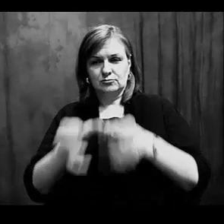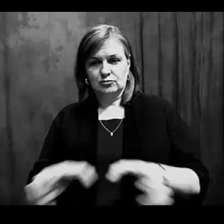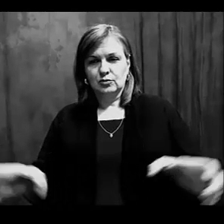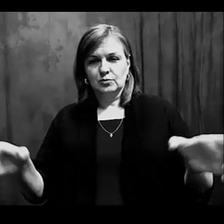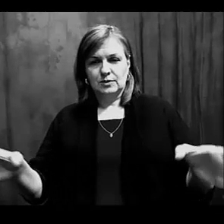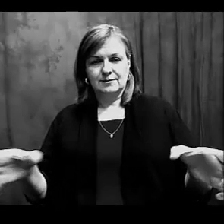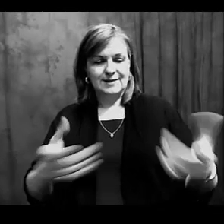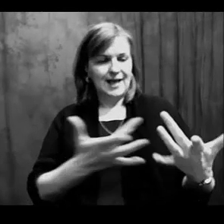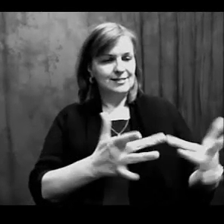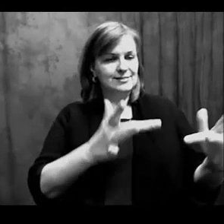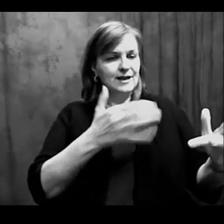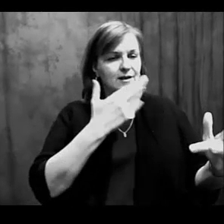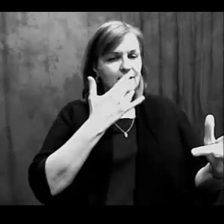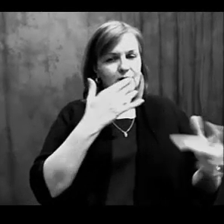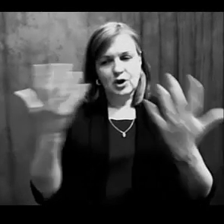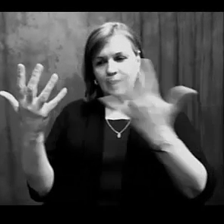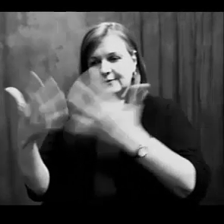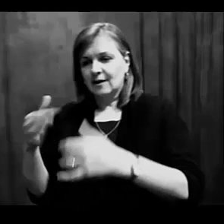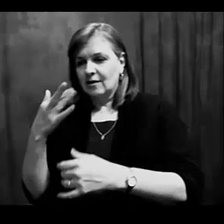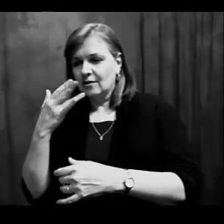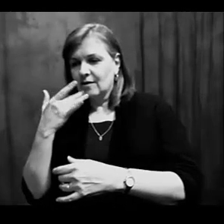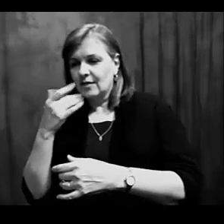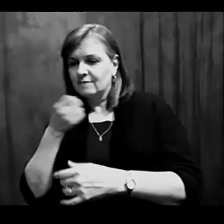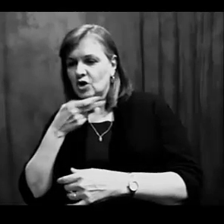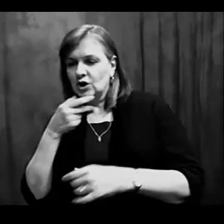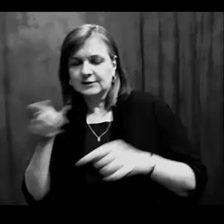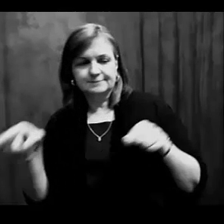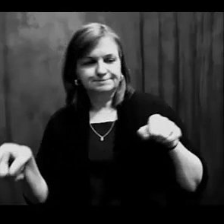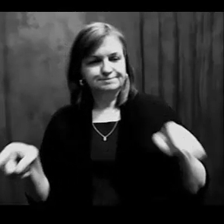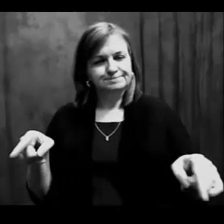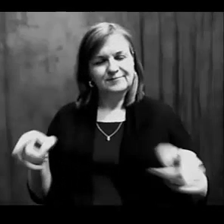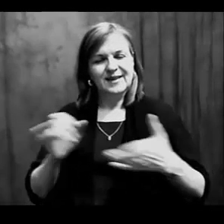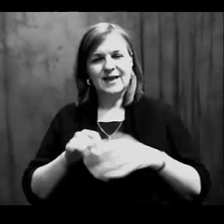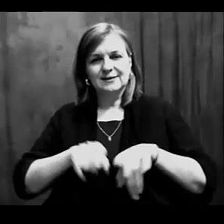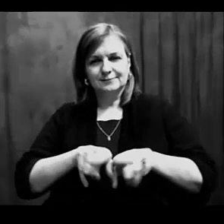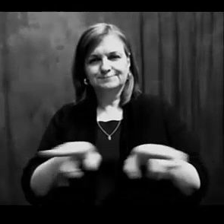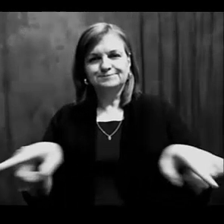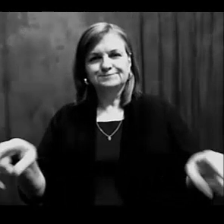but we see instead a light color pattern and a dark color pattern